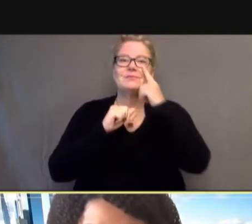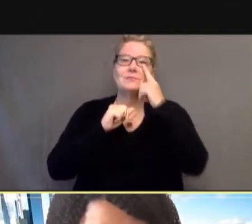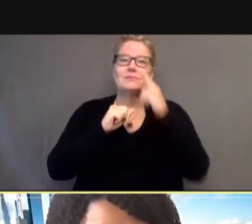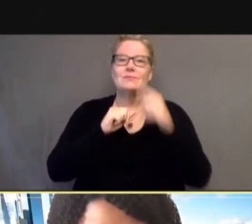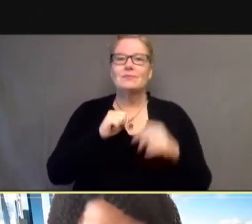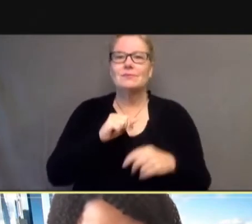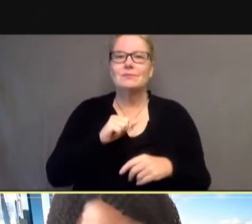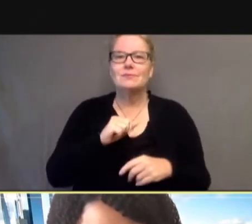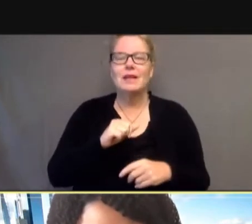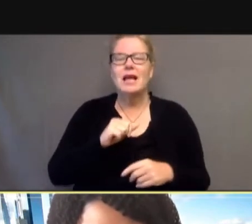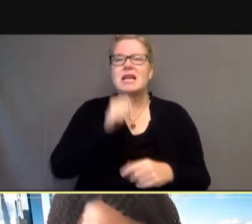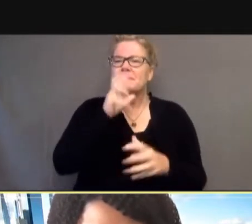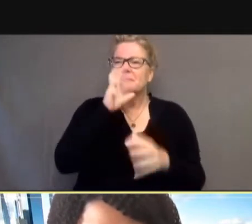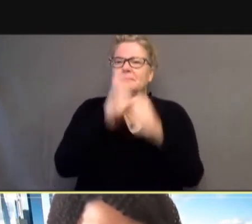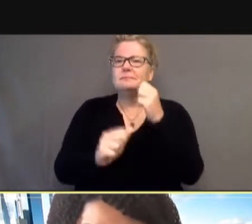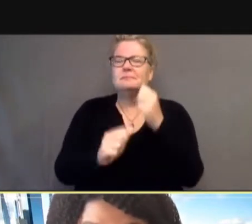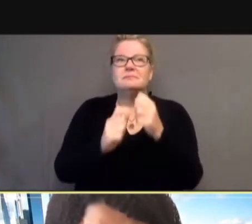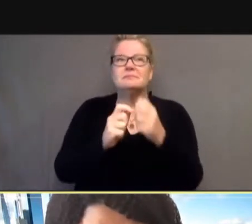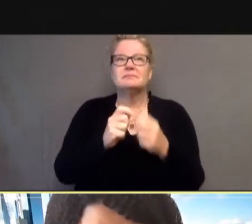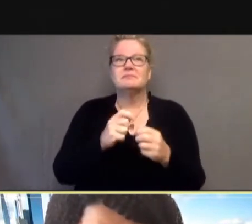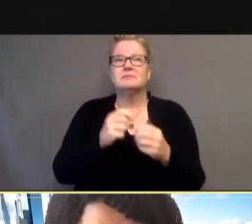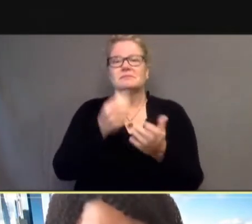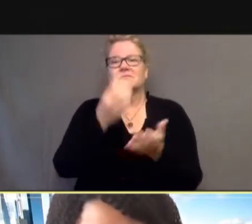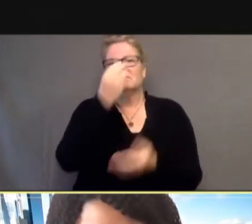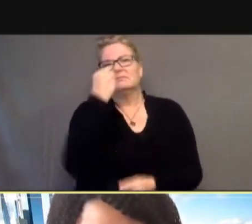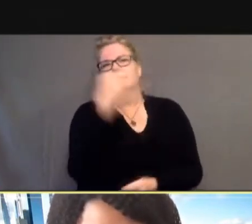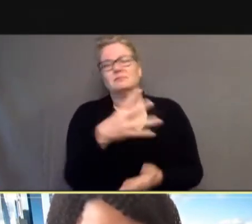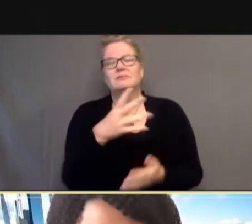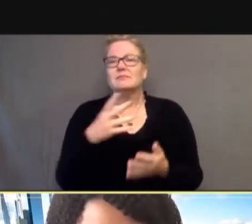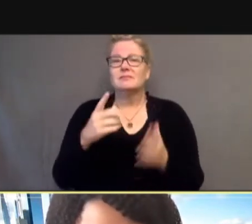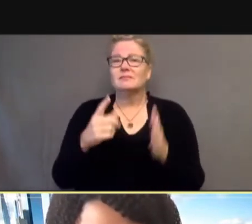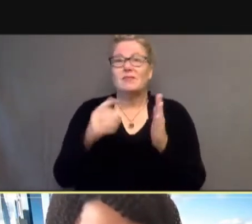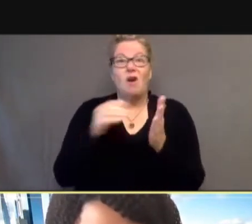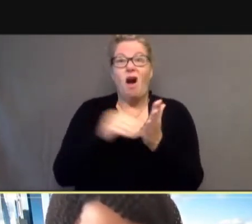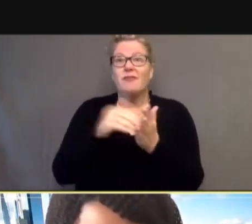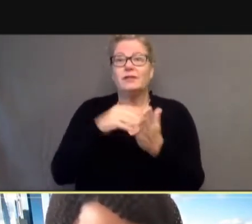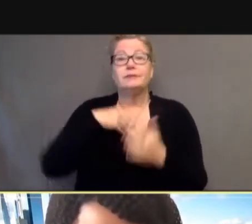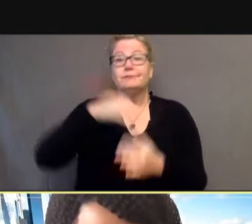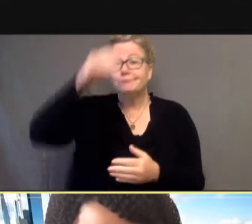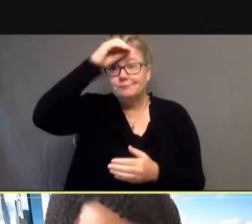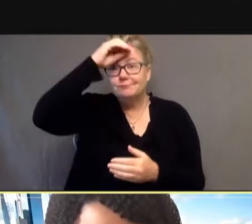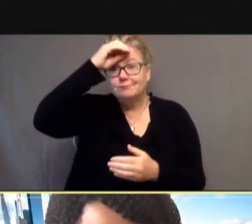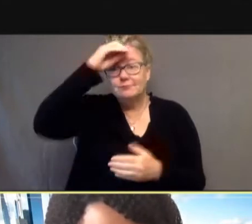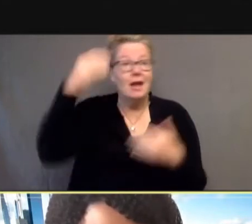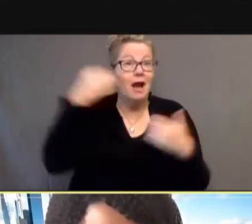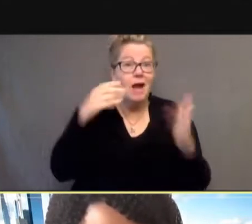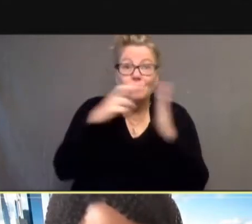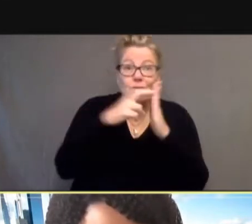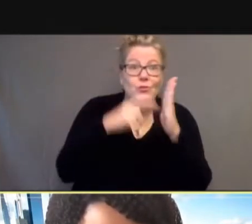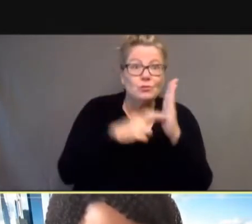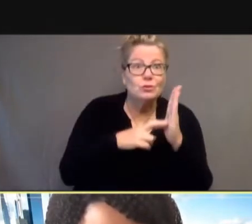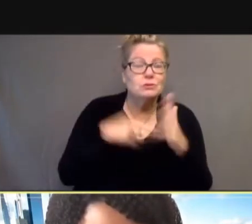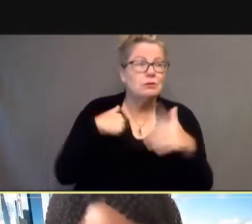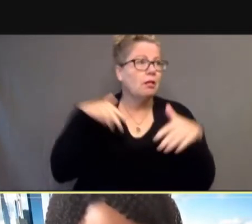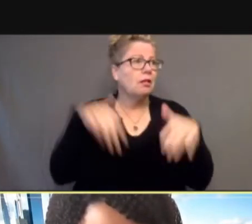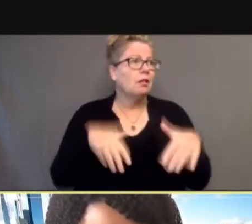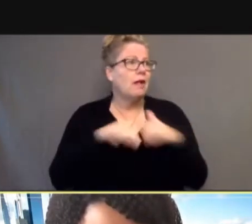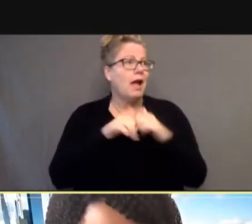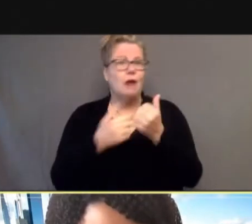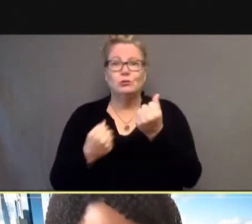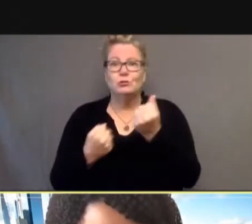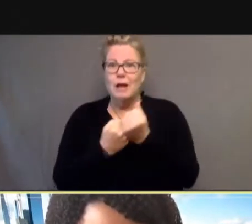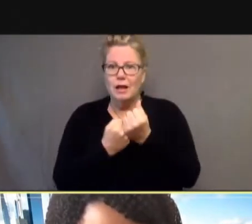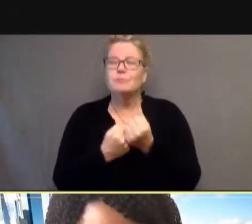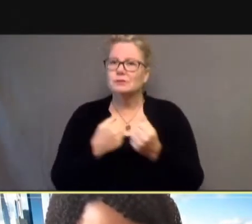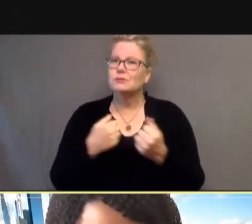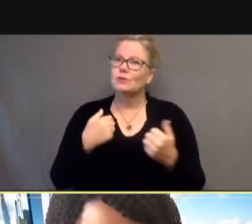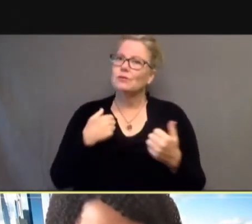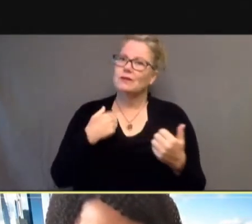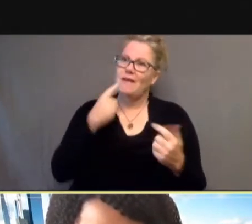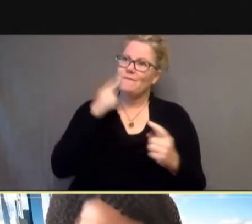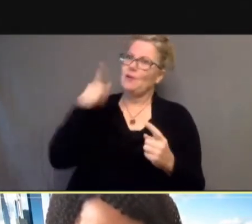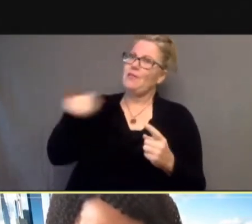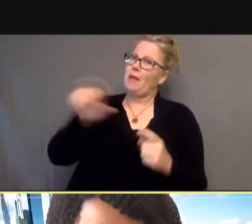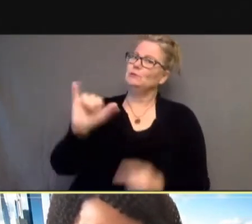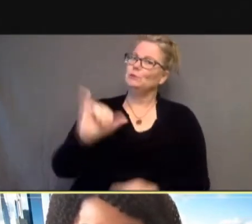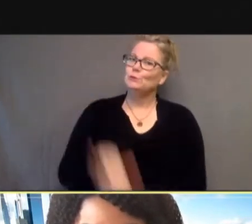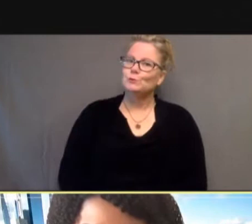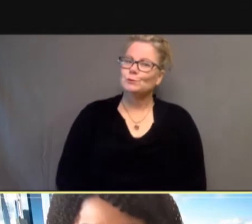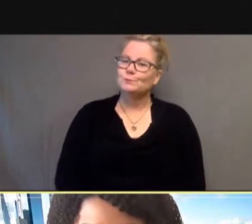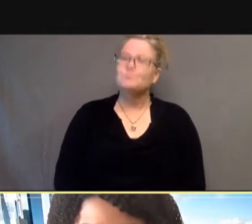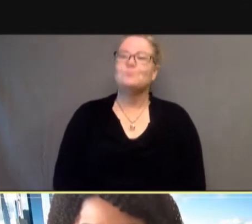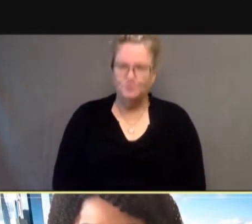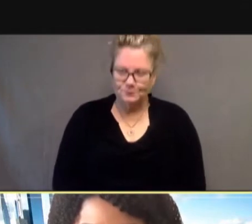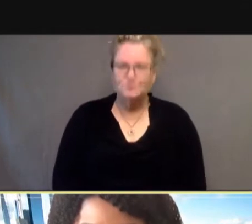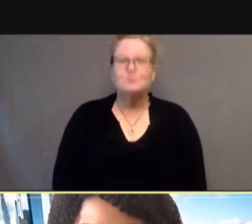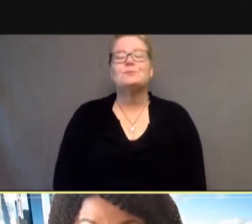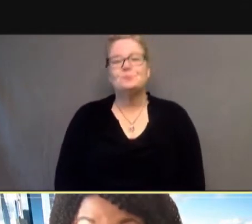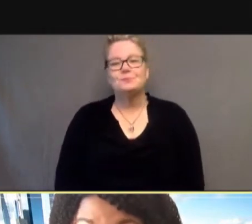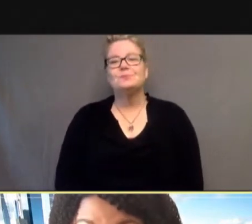ignorance not knowing what the rules are or not knowing how to help. You gave a wonderful